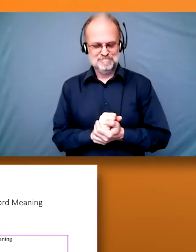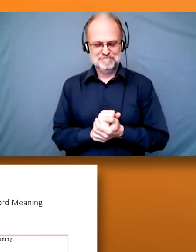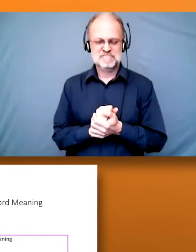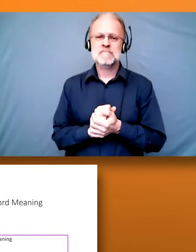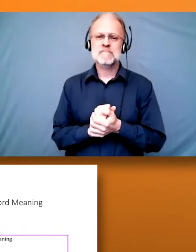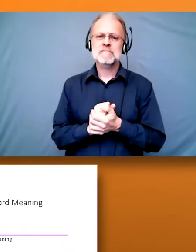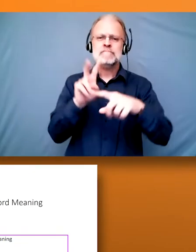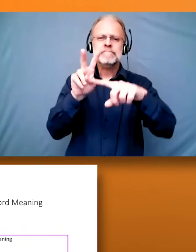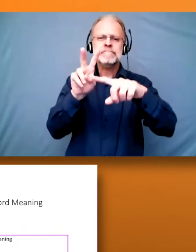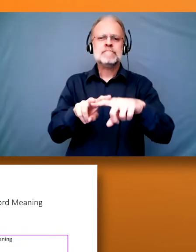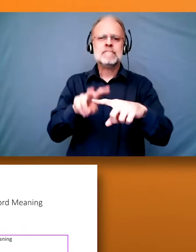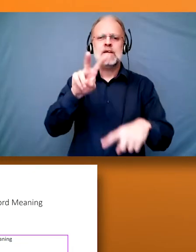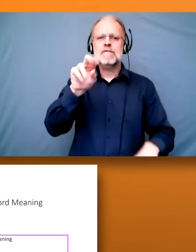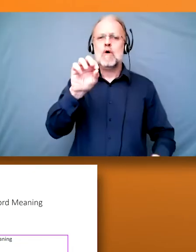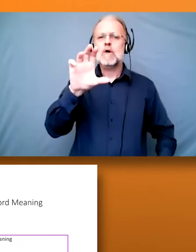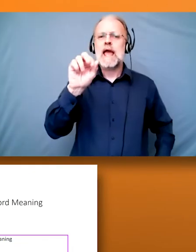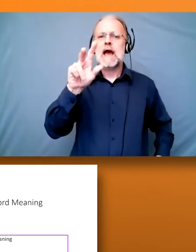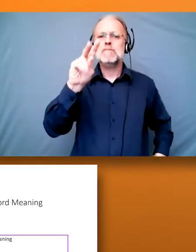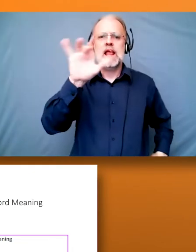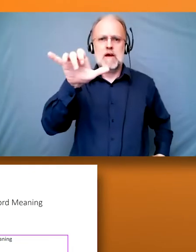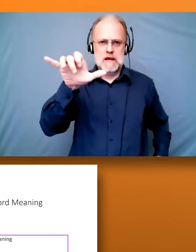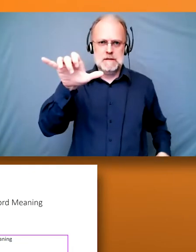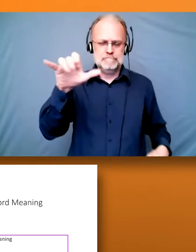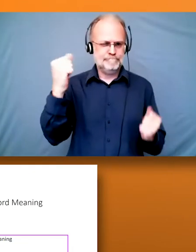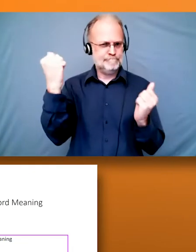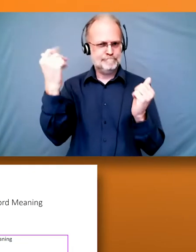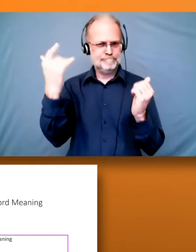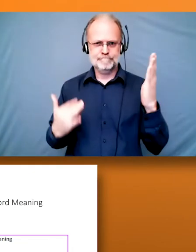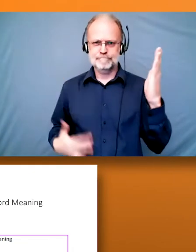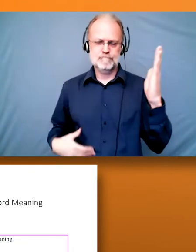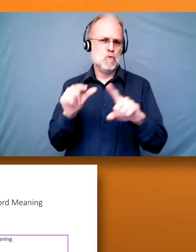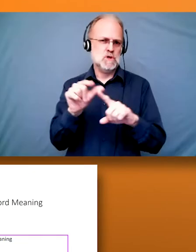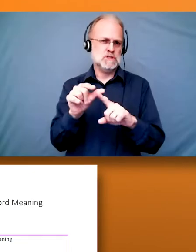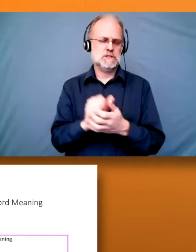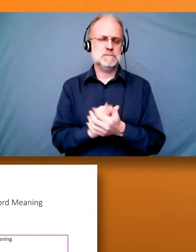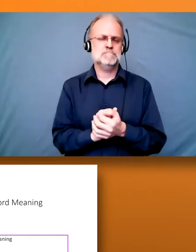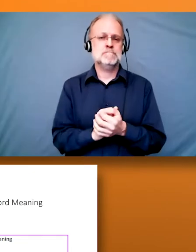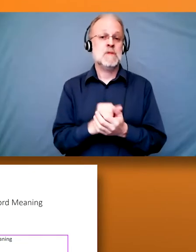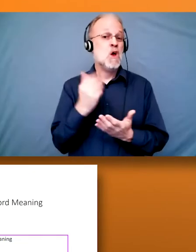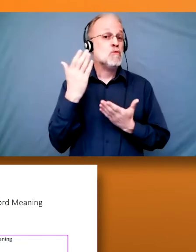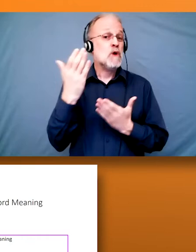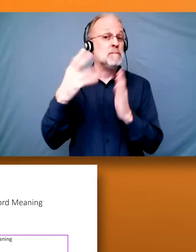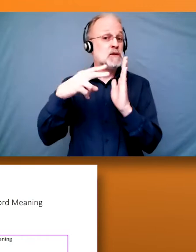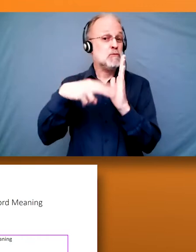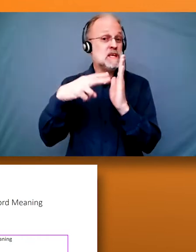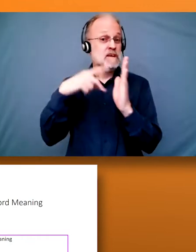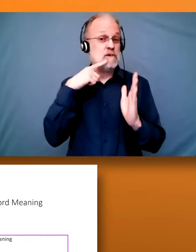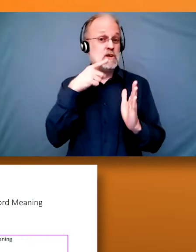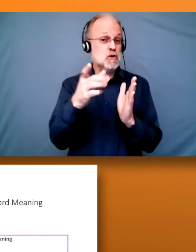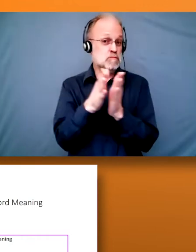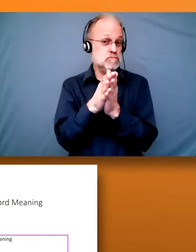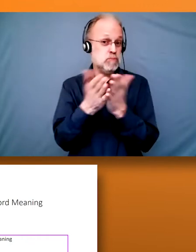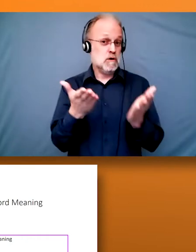So today we're going to talk about vocabulary, and I have a recommended reading for you guys